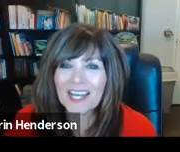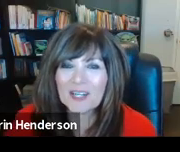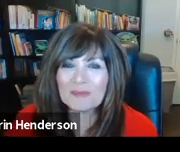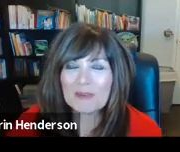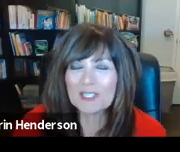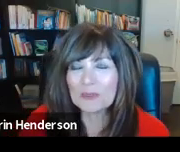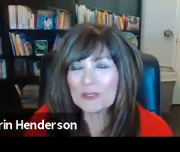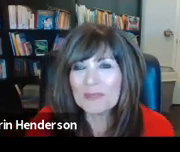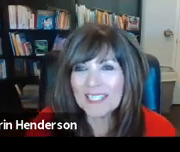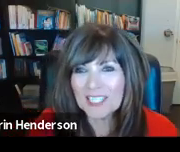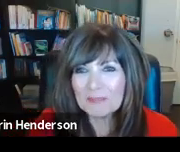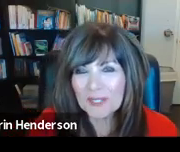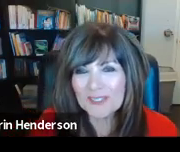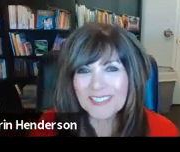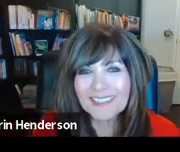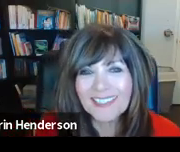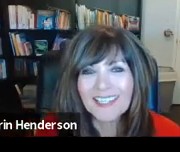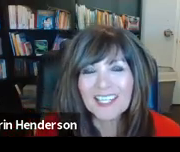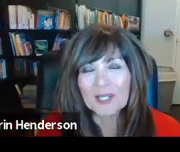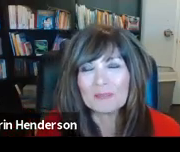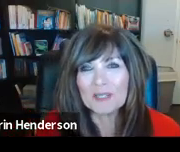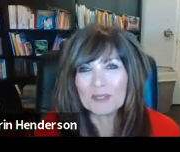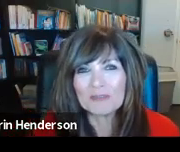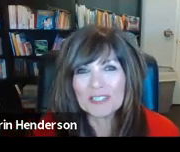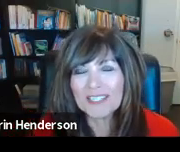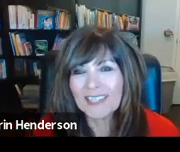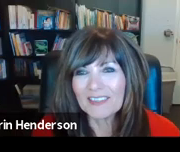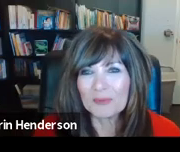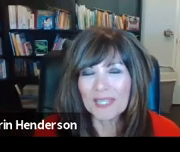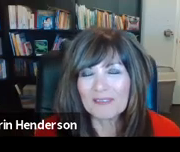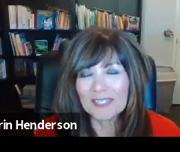I wish we were meeting in person but we're very glad that we have the